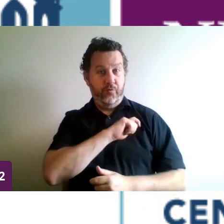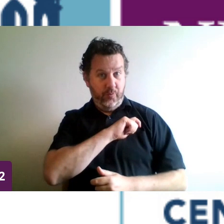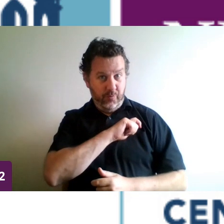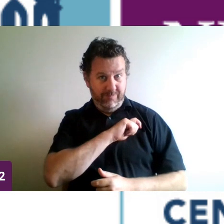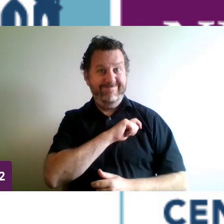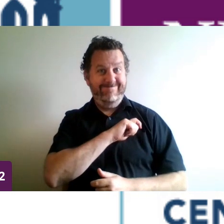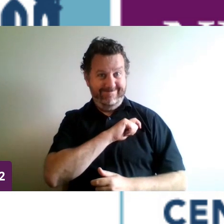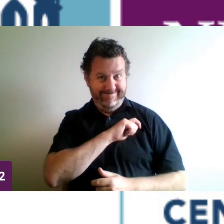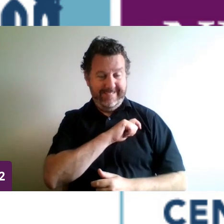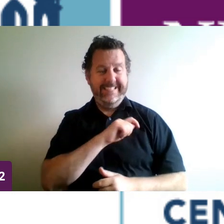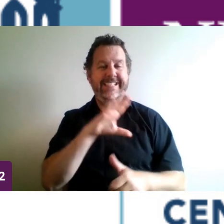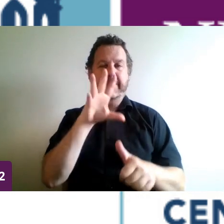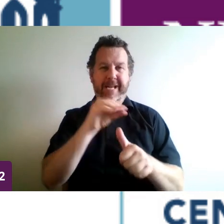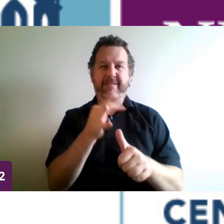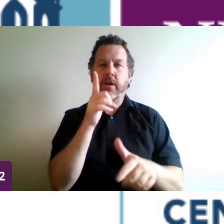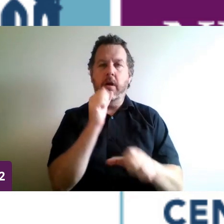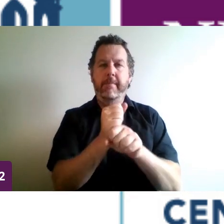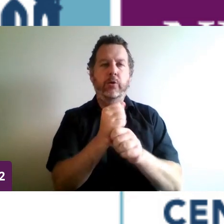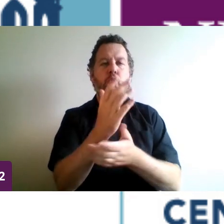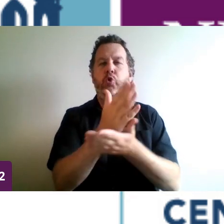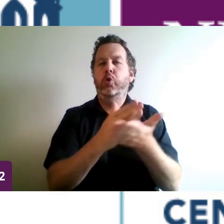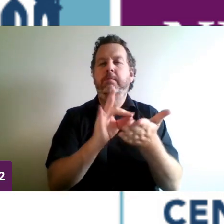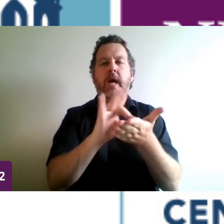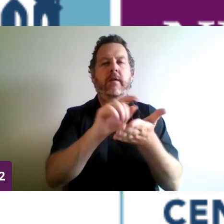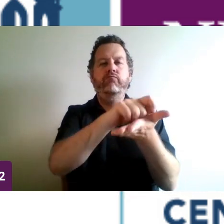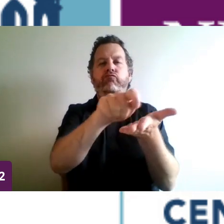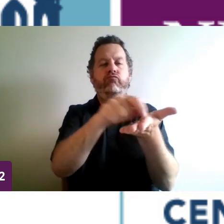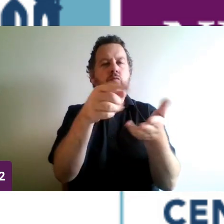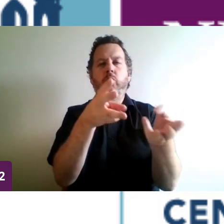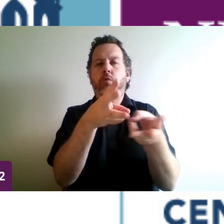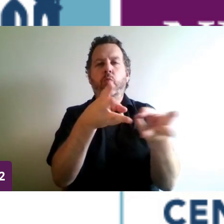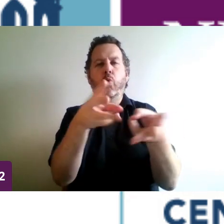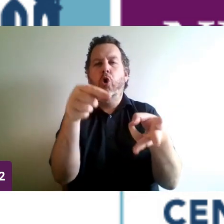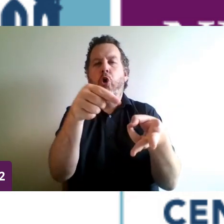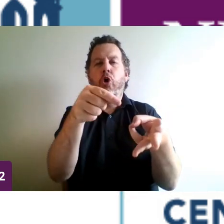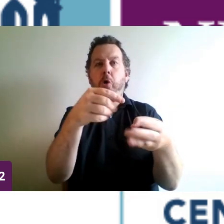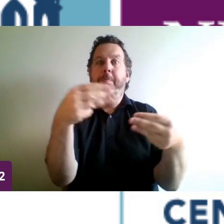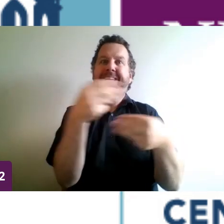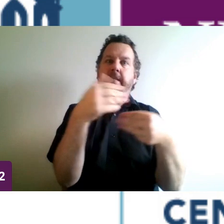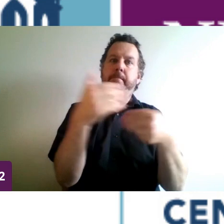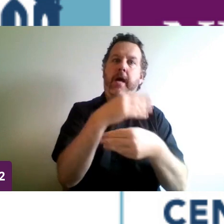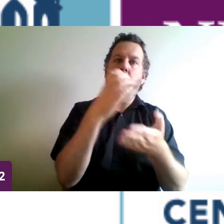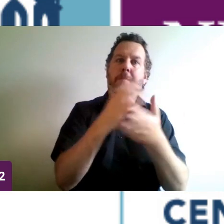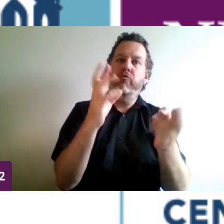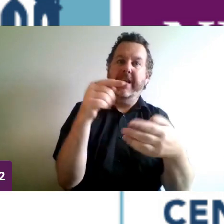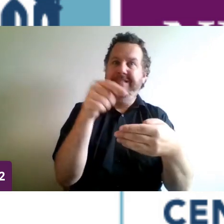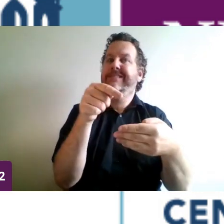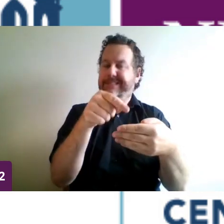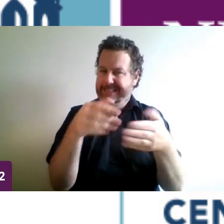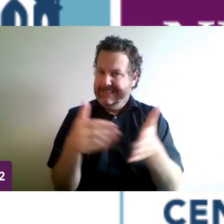, particularly when it comes to access to work that is protected by copyright. What is difficult